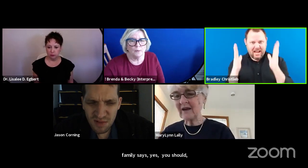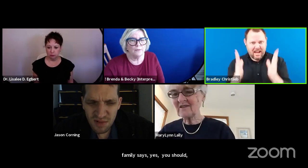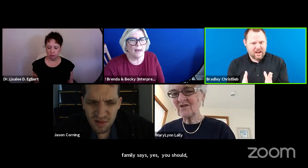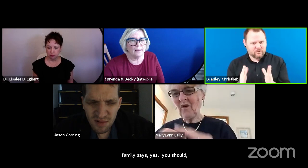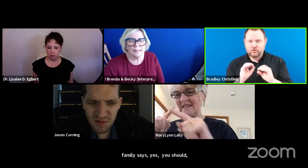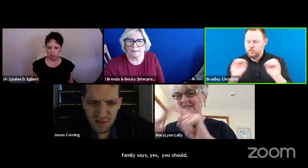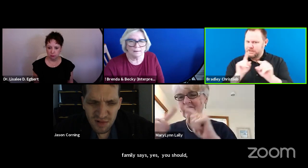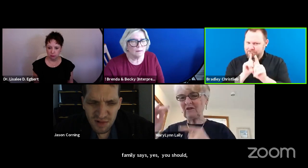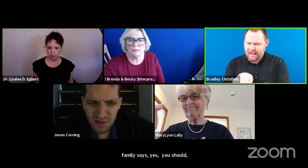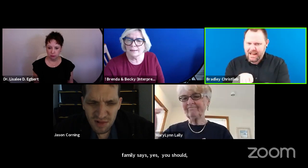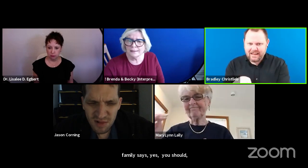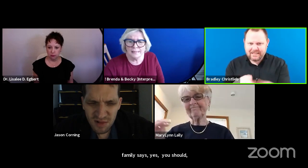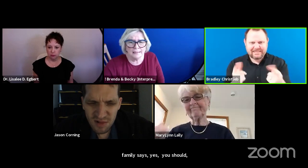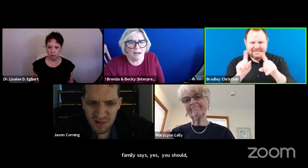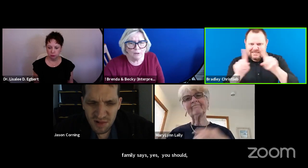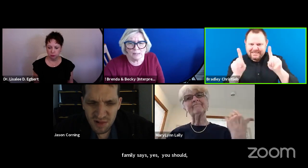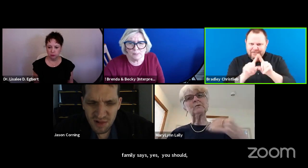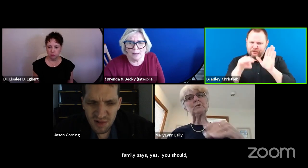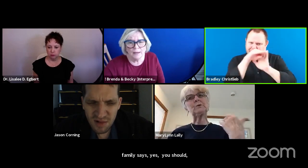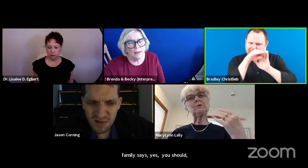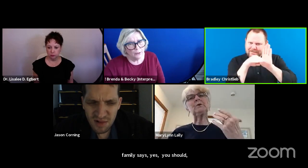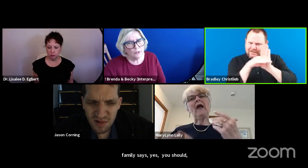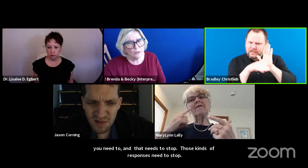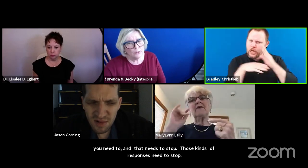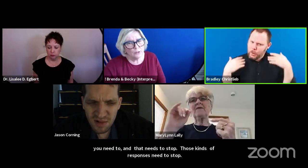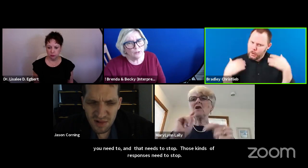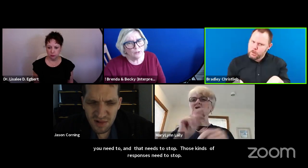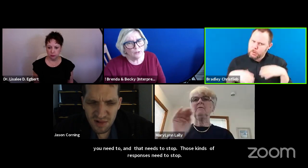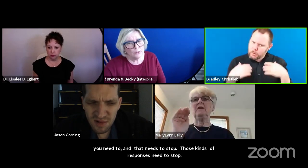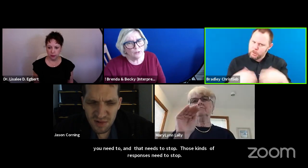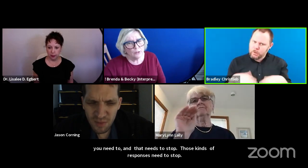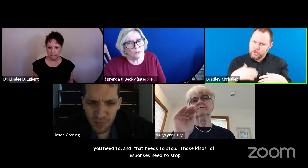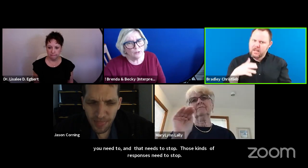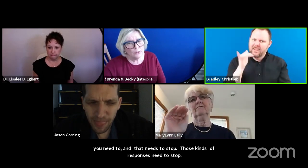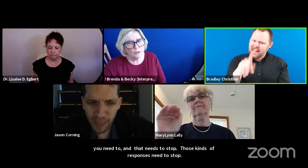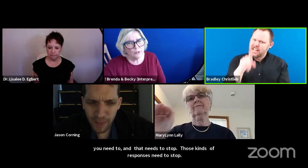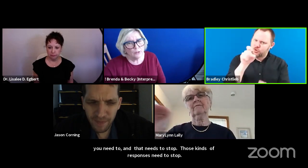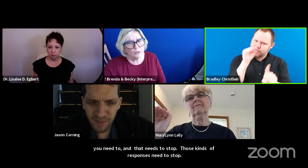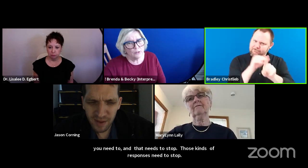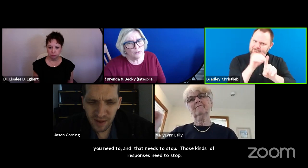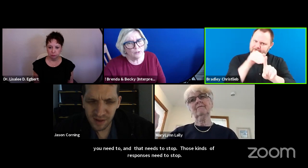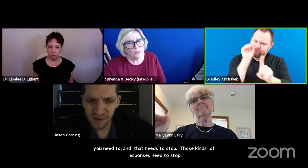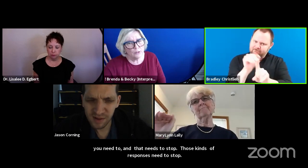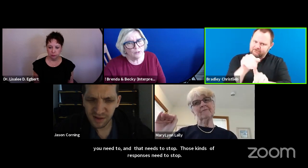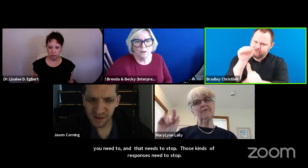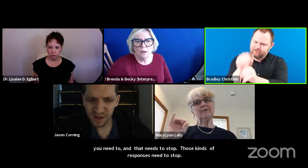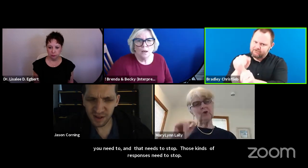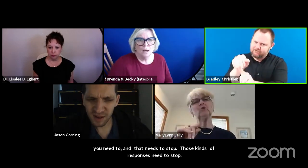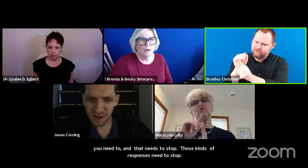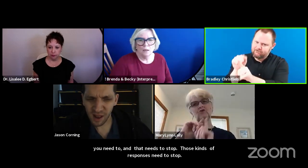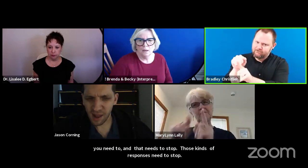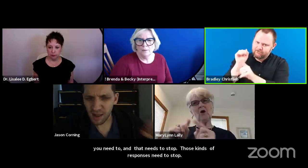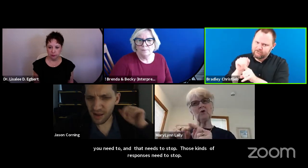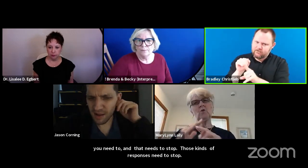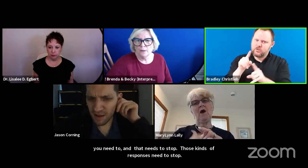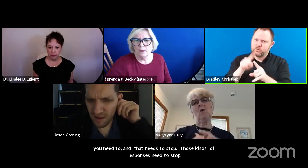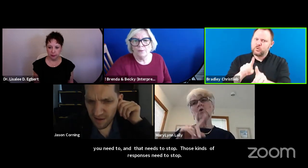Department of Housing did not respond.